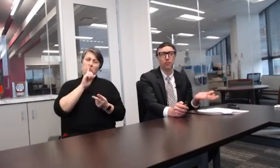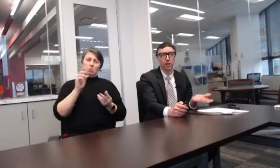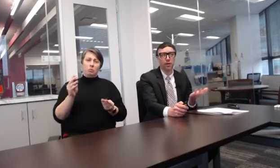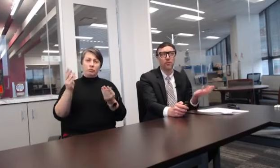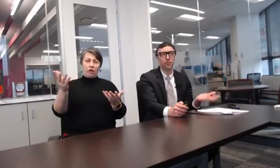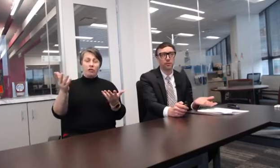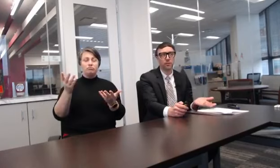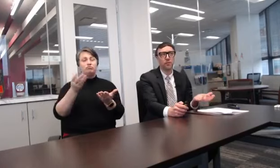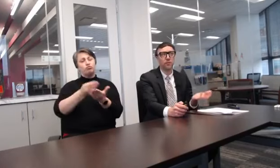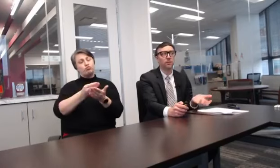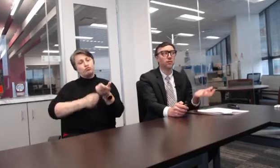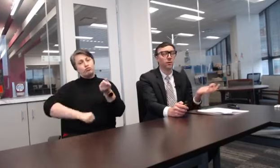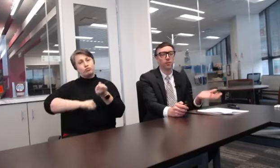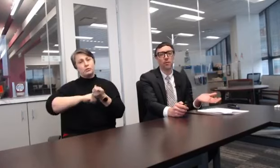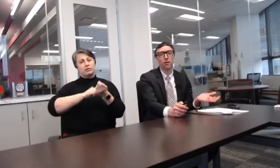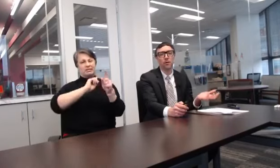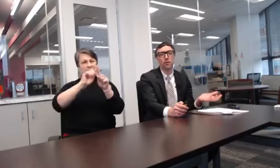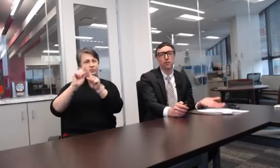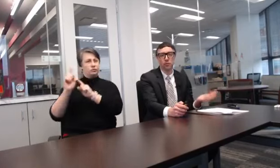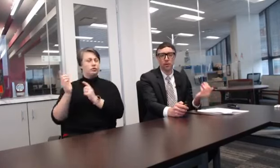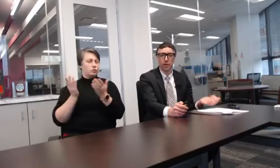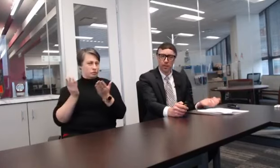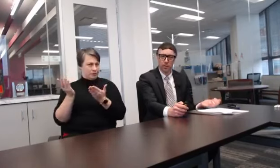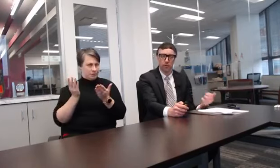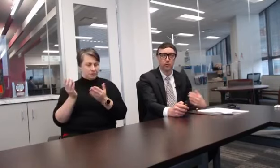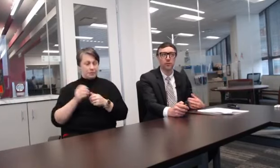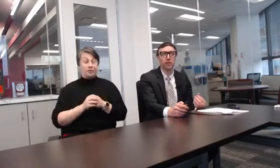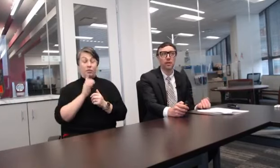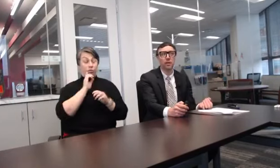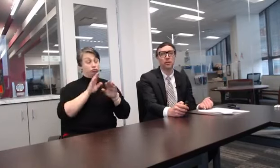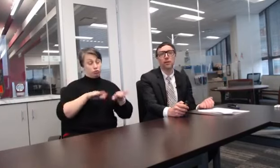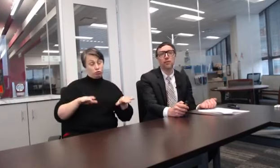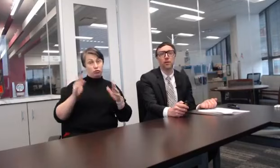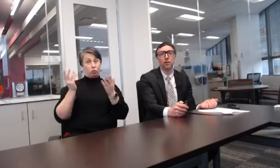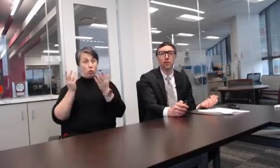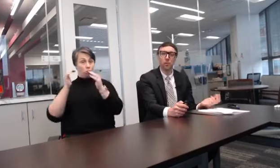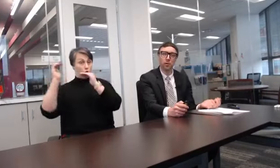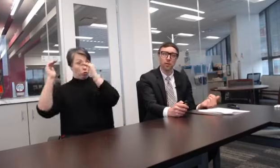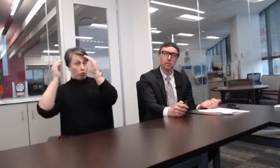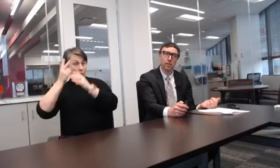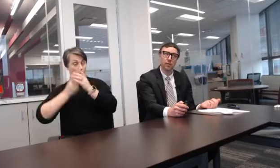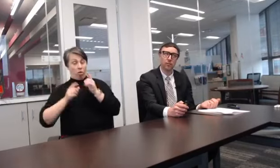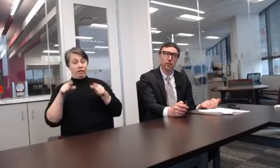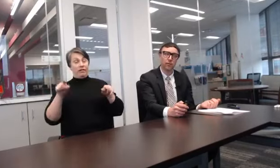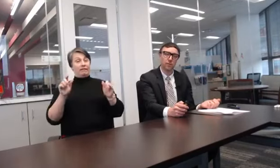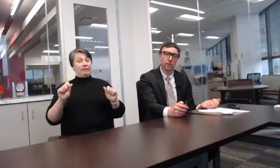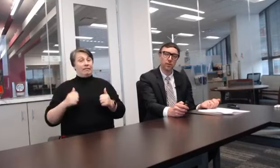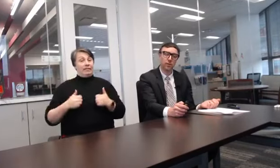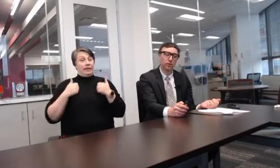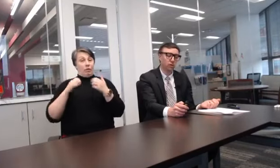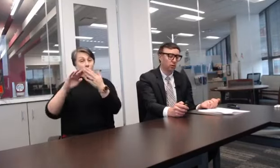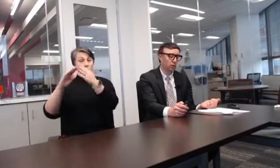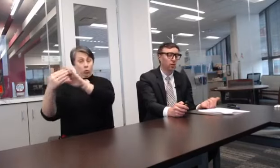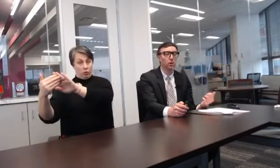funding for services so children and adults can live in their community instead of a facility or institution.